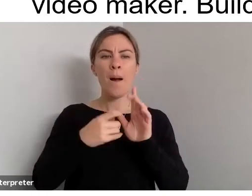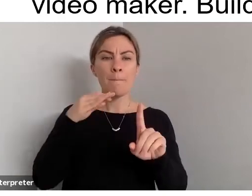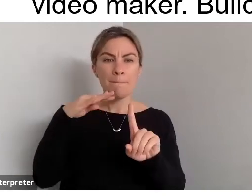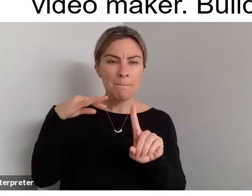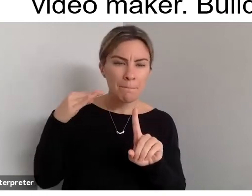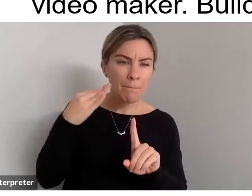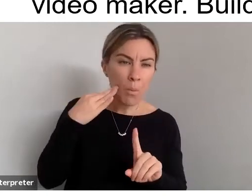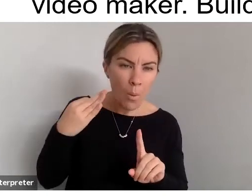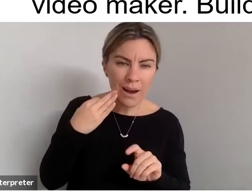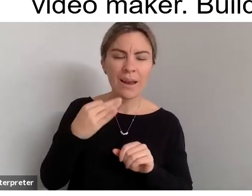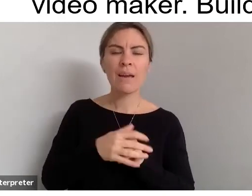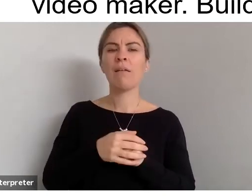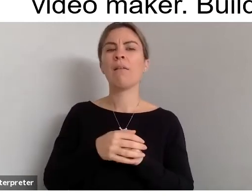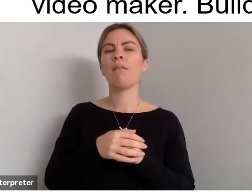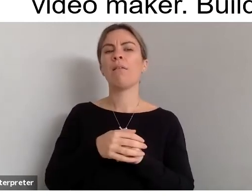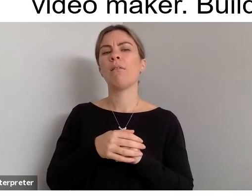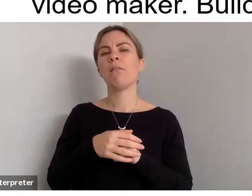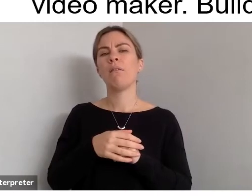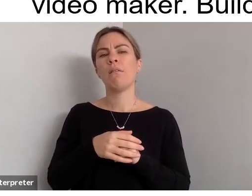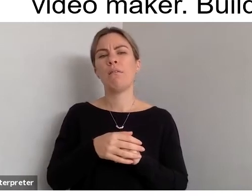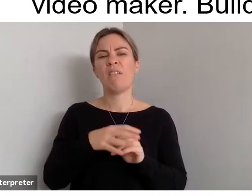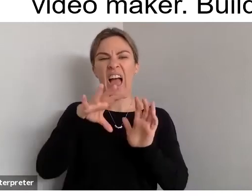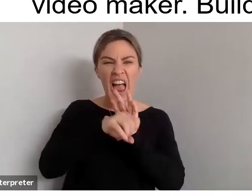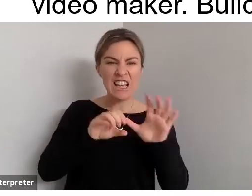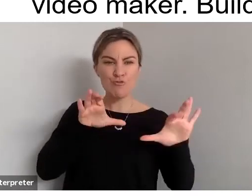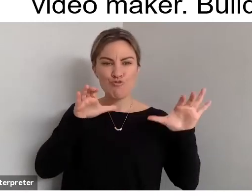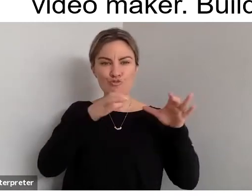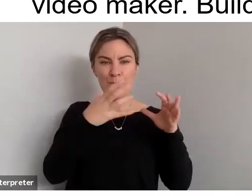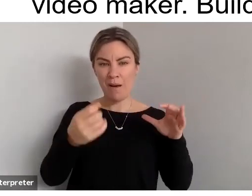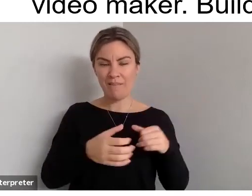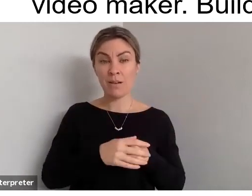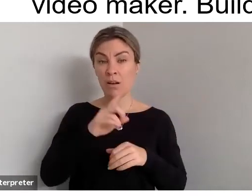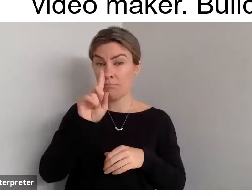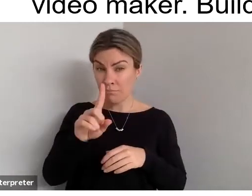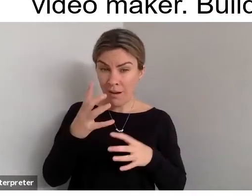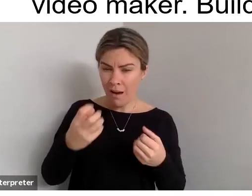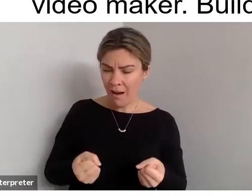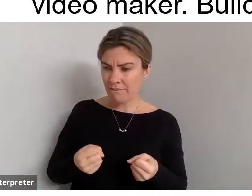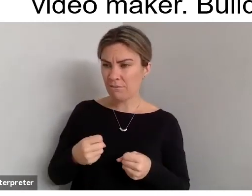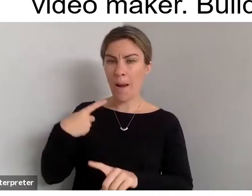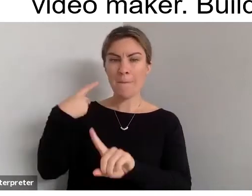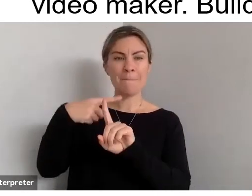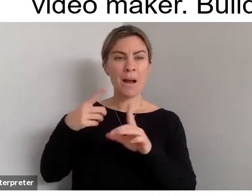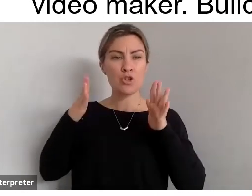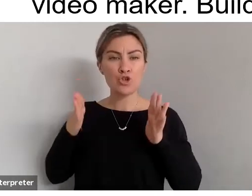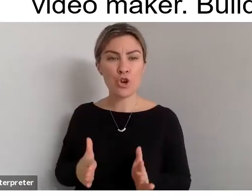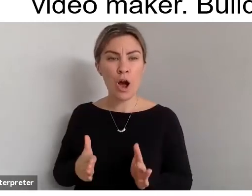plus size models, disabled models, people killing it on Instagram who